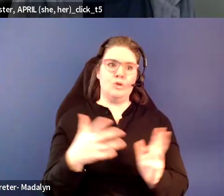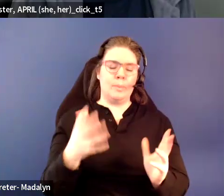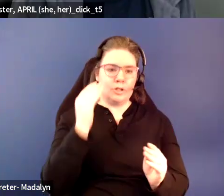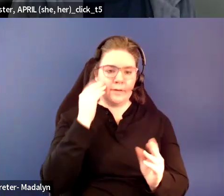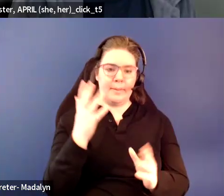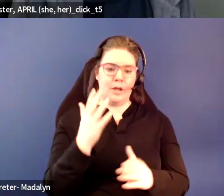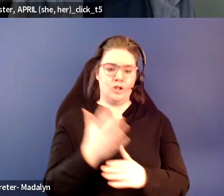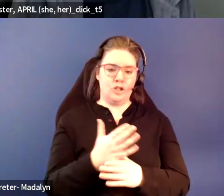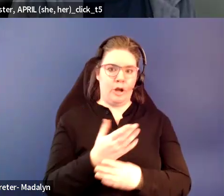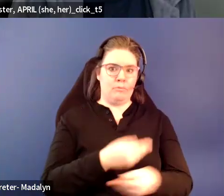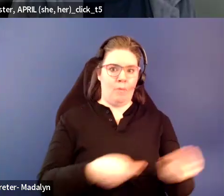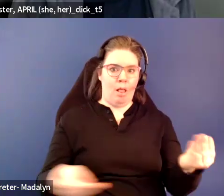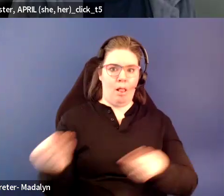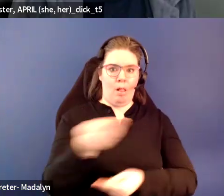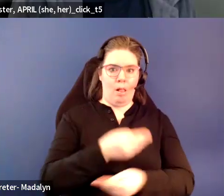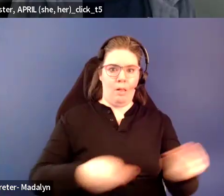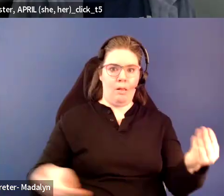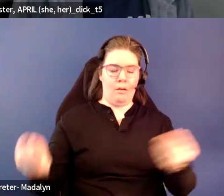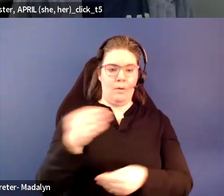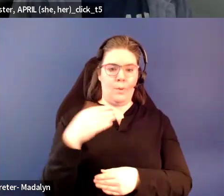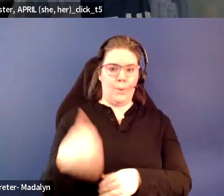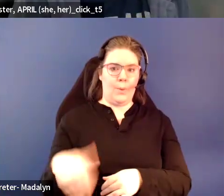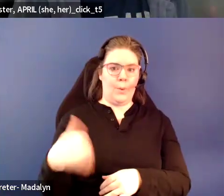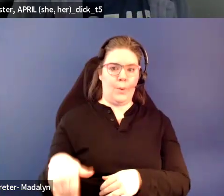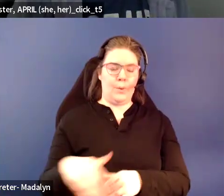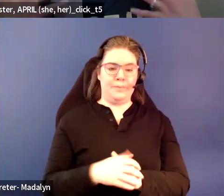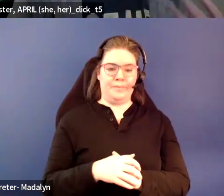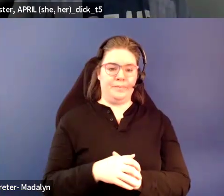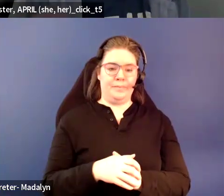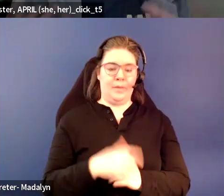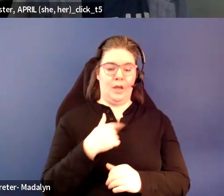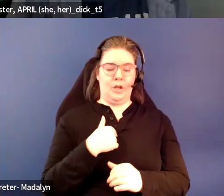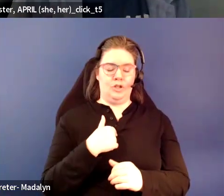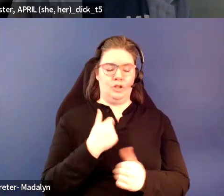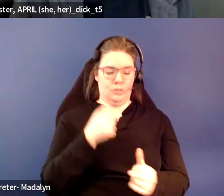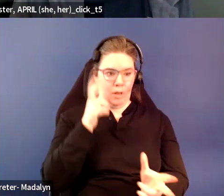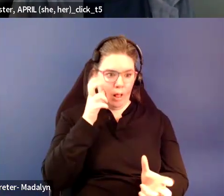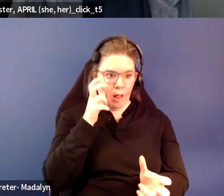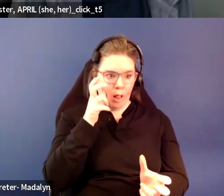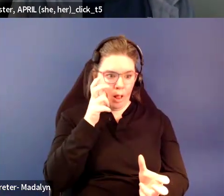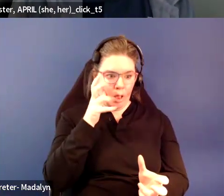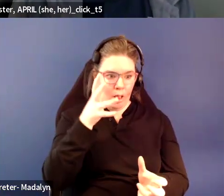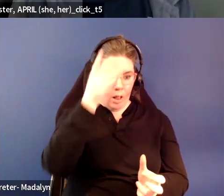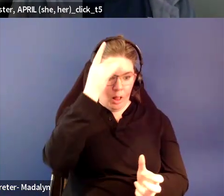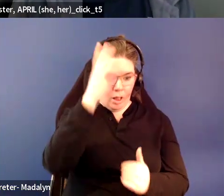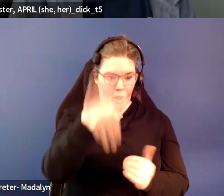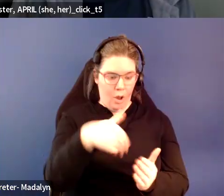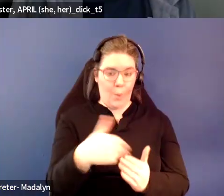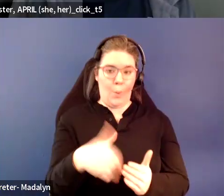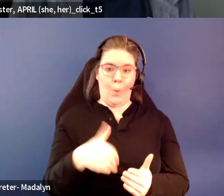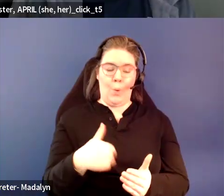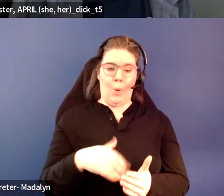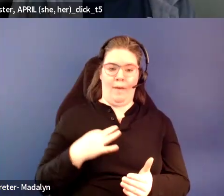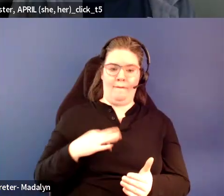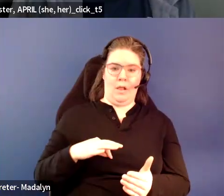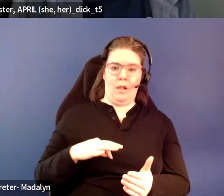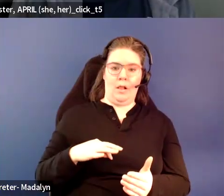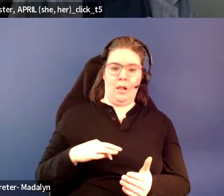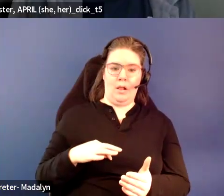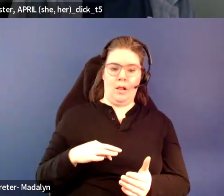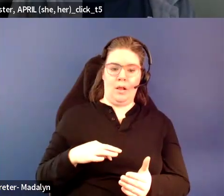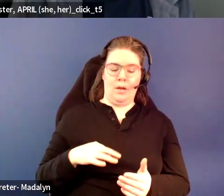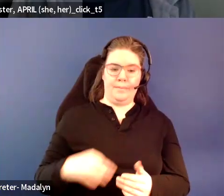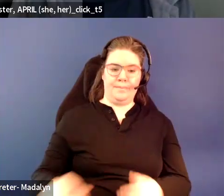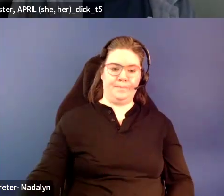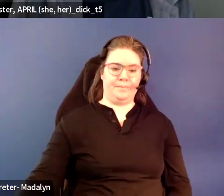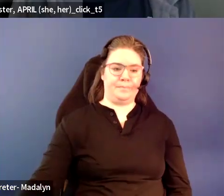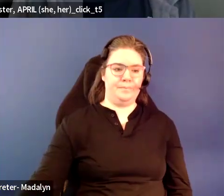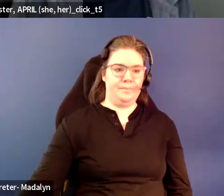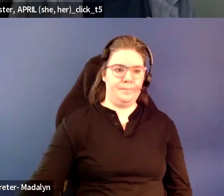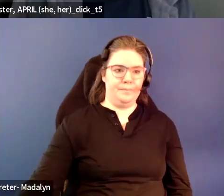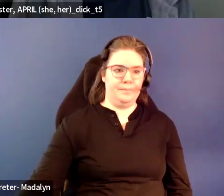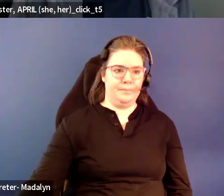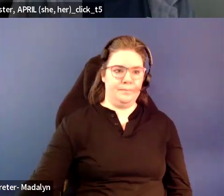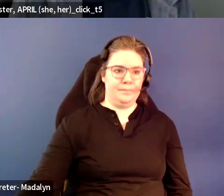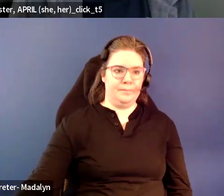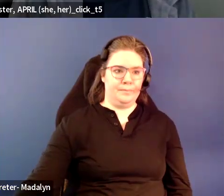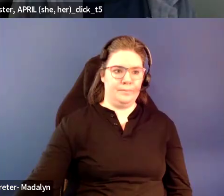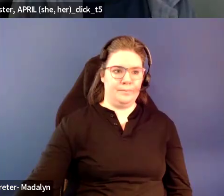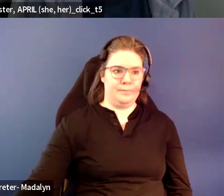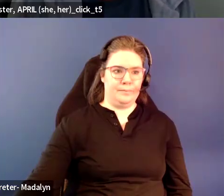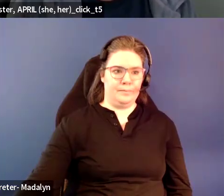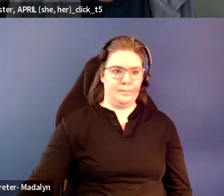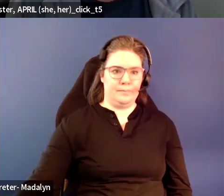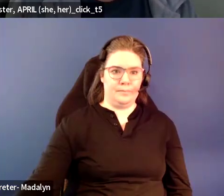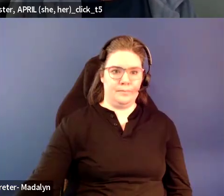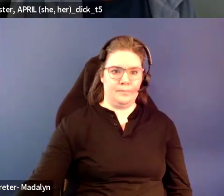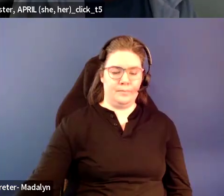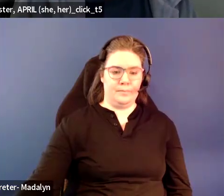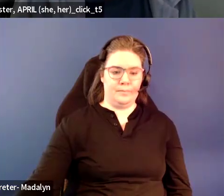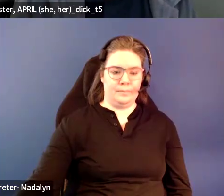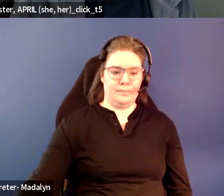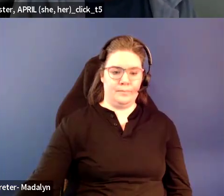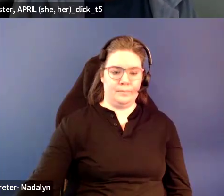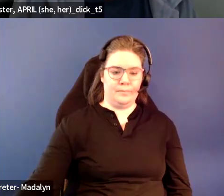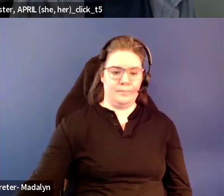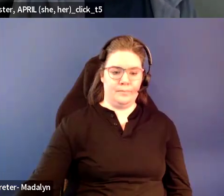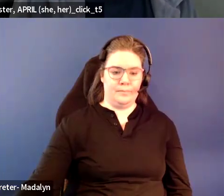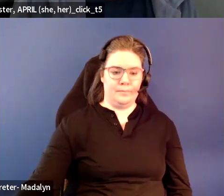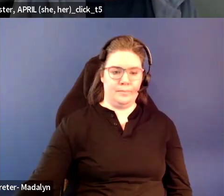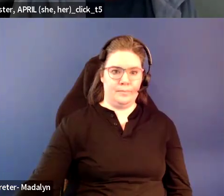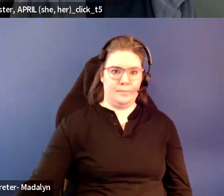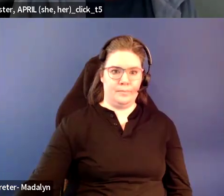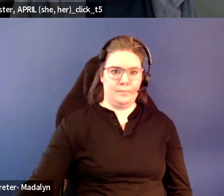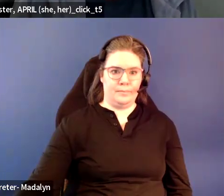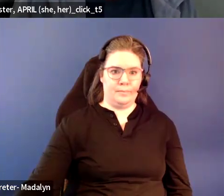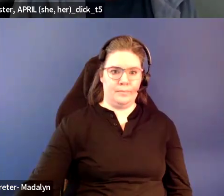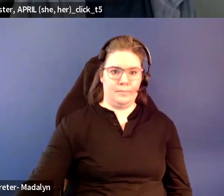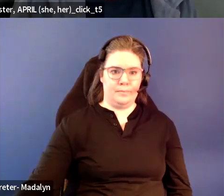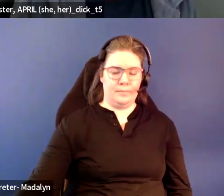Sierra Royster, APRIL (she, her): That just sitting in there and absorbing all of those things is so helpful. And then using the content that's shared Umhm so definitely a lot of stuff going on. I'm sure you'll have a lot of stuff, Alyssa. I've seen your hands up. Did you have a